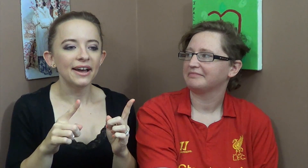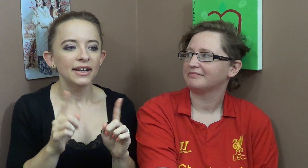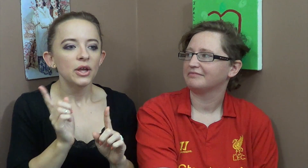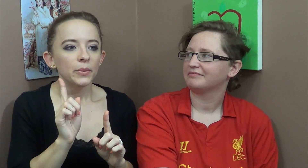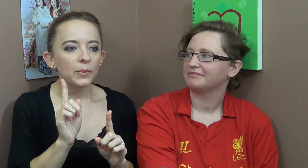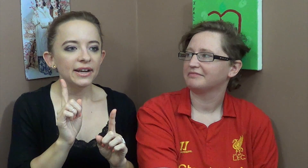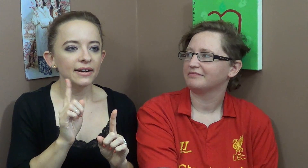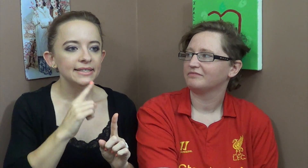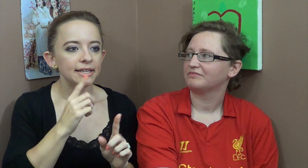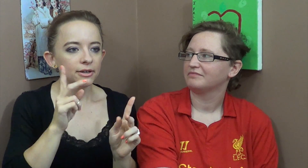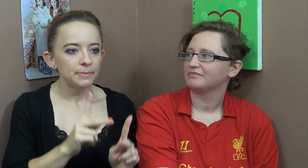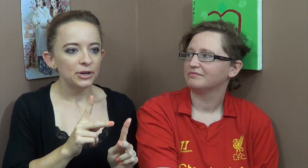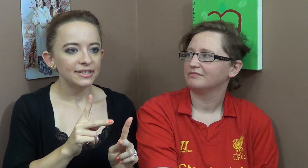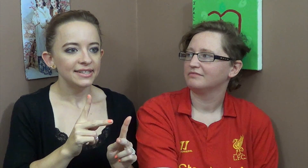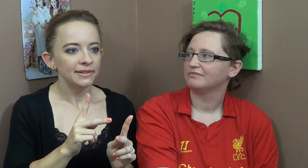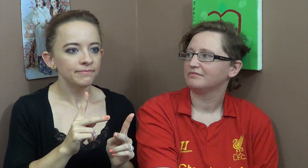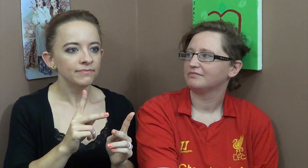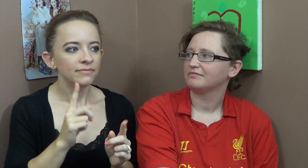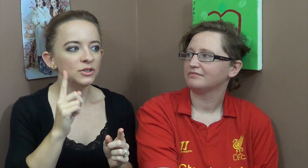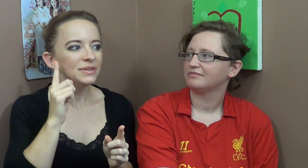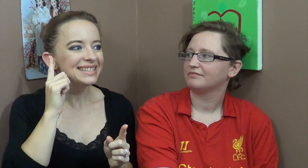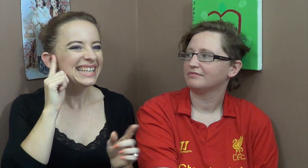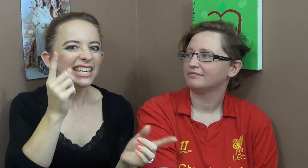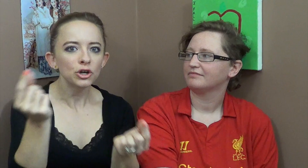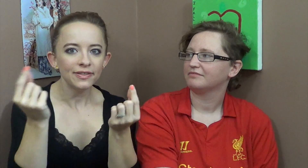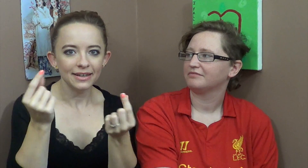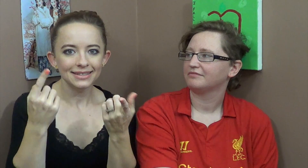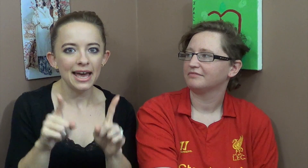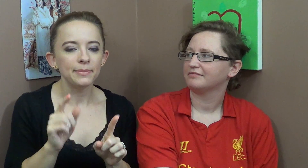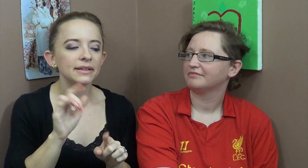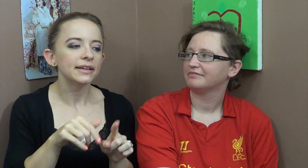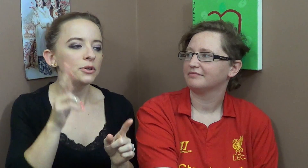Where as a hearing person you just hear things